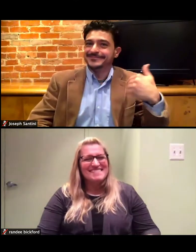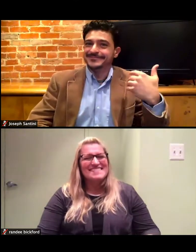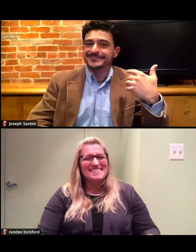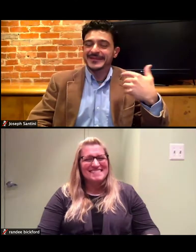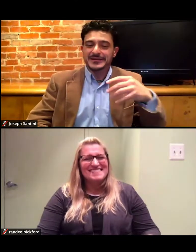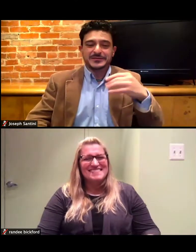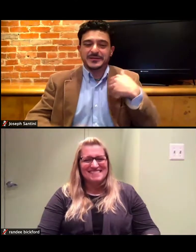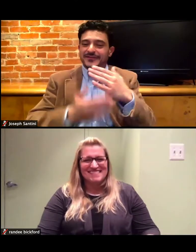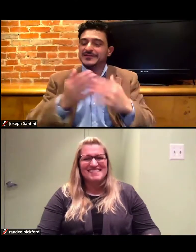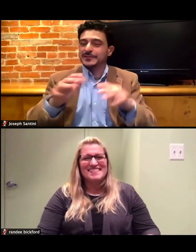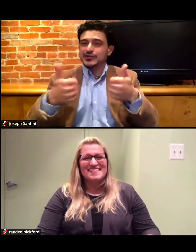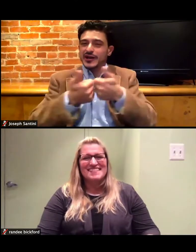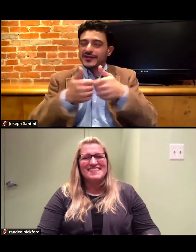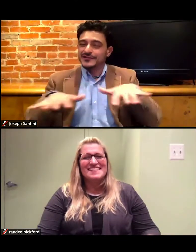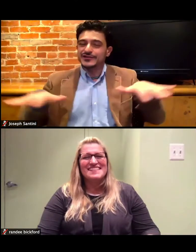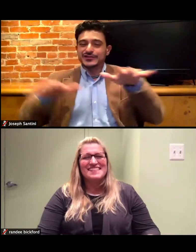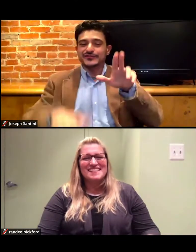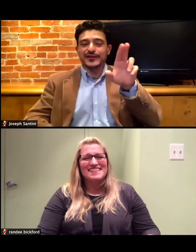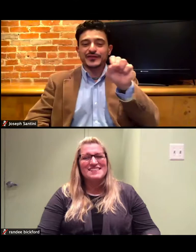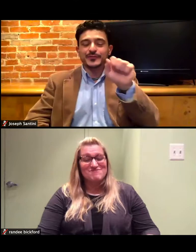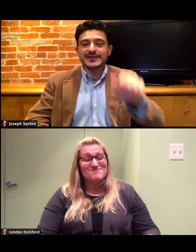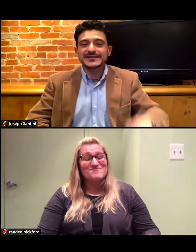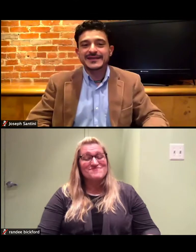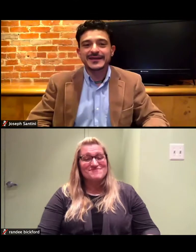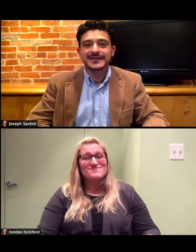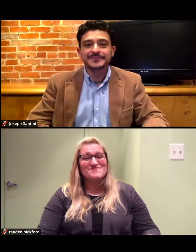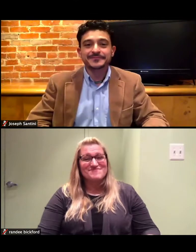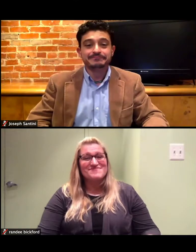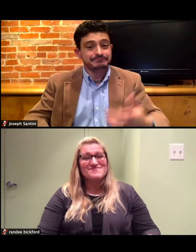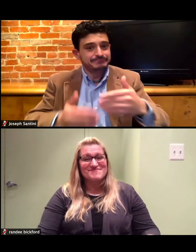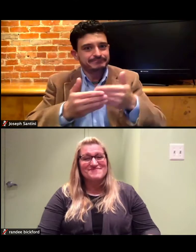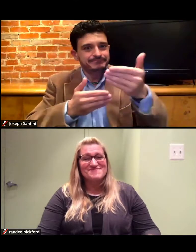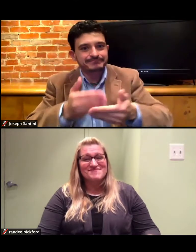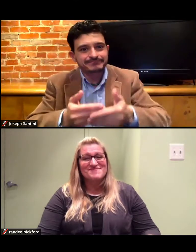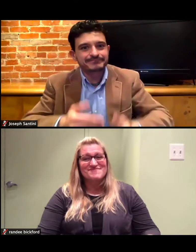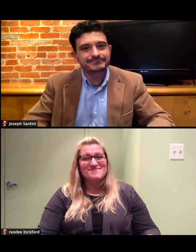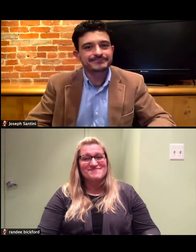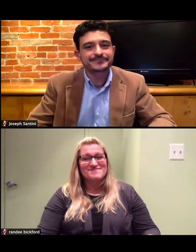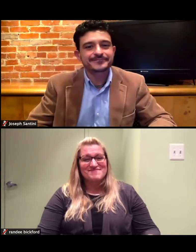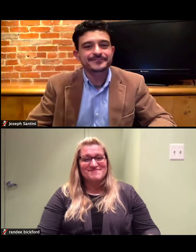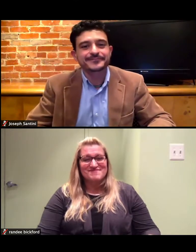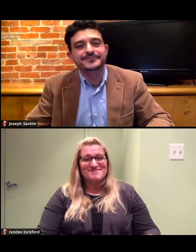And so those things are really confusing and it's a challenge across the United States.